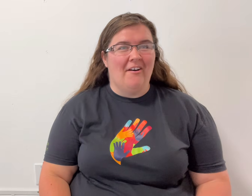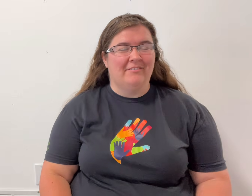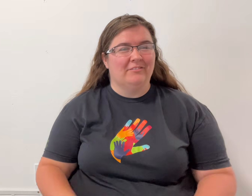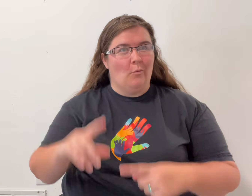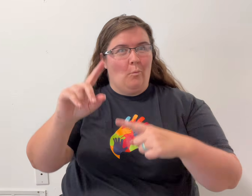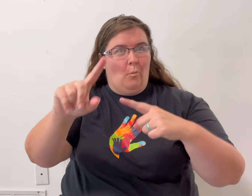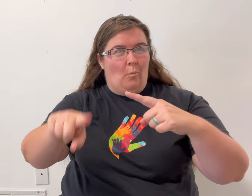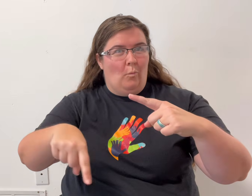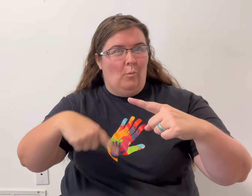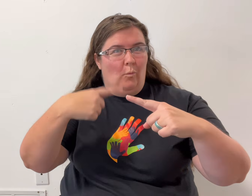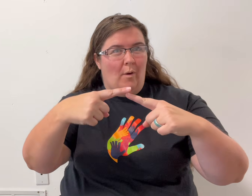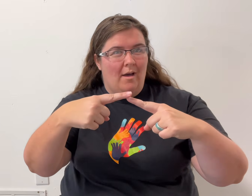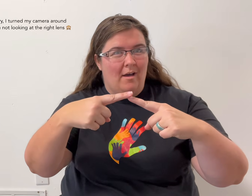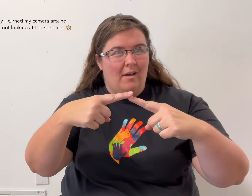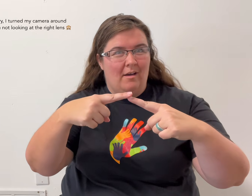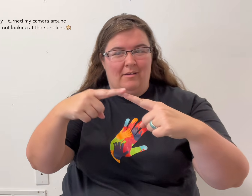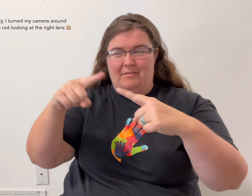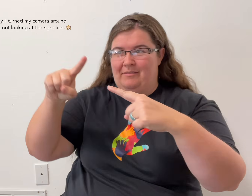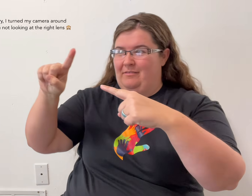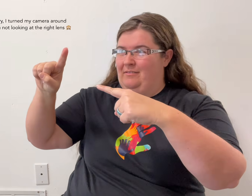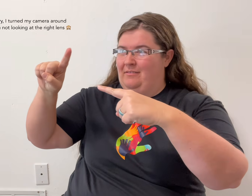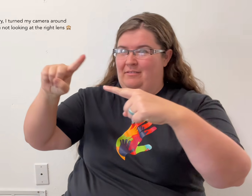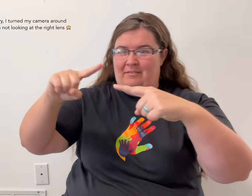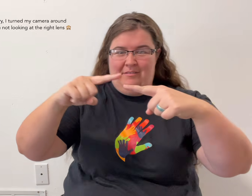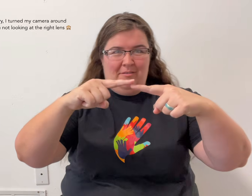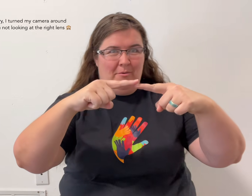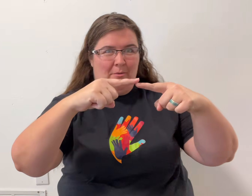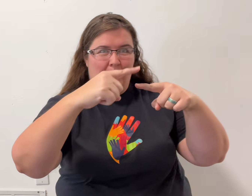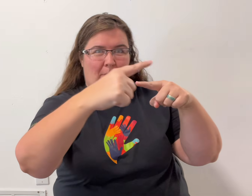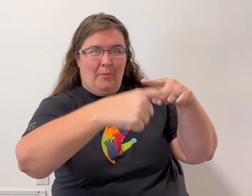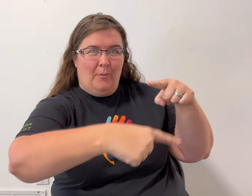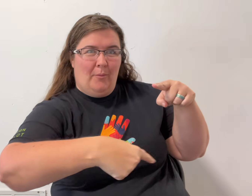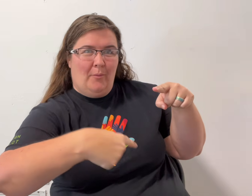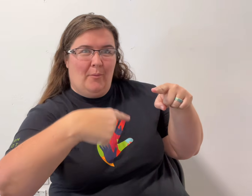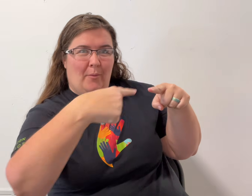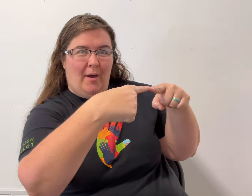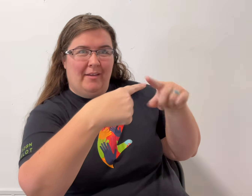So first she signs WHEN